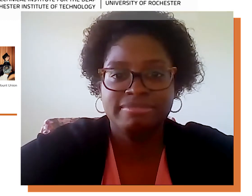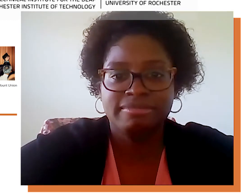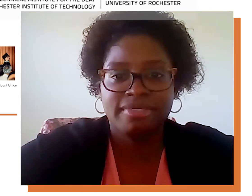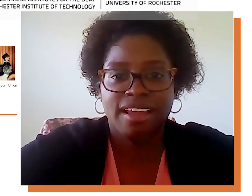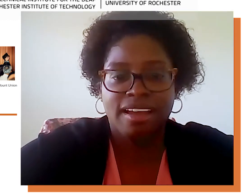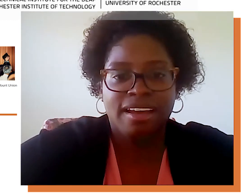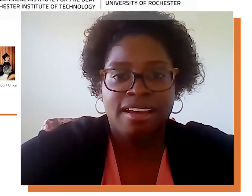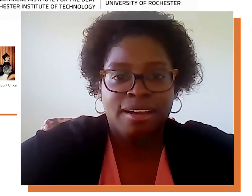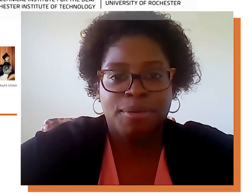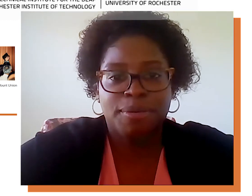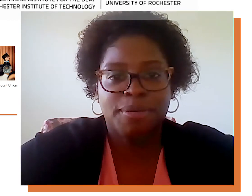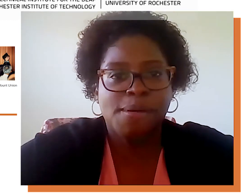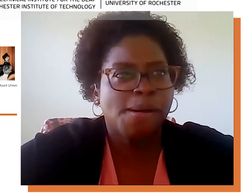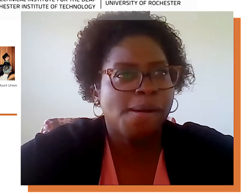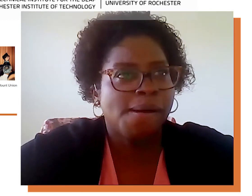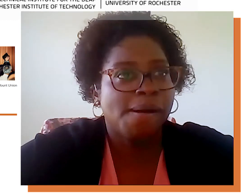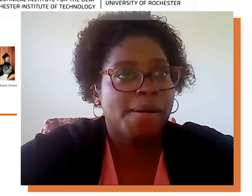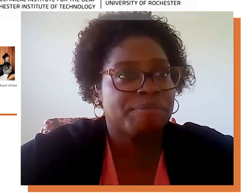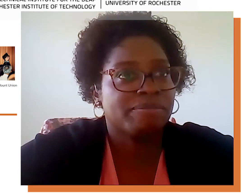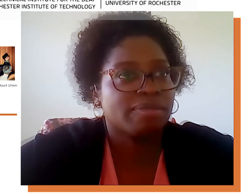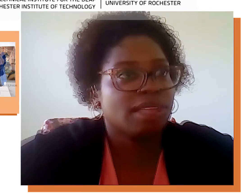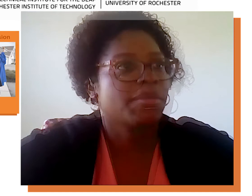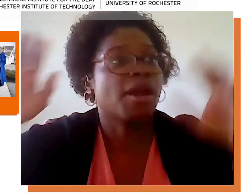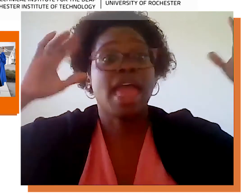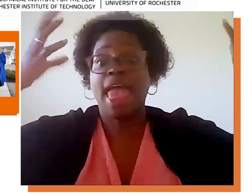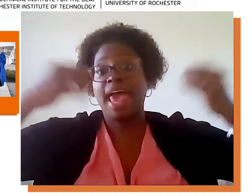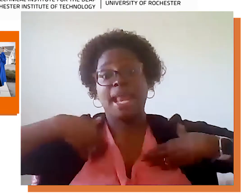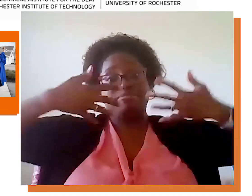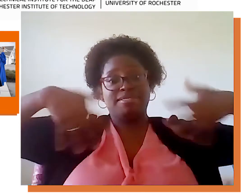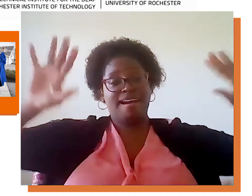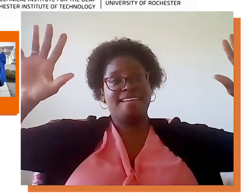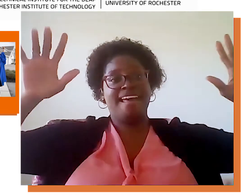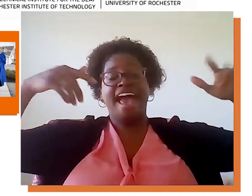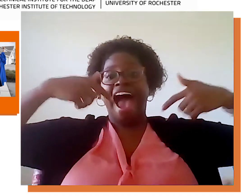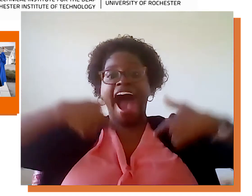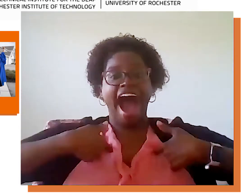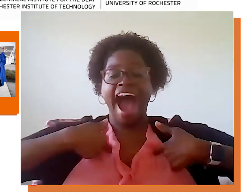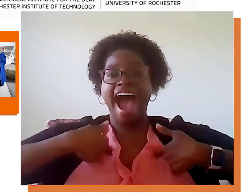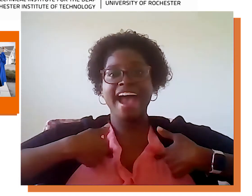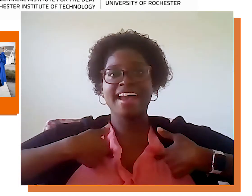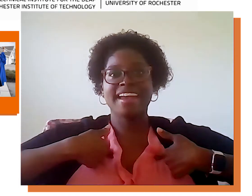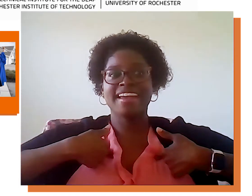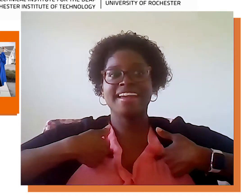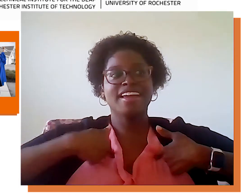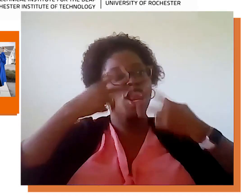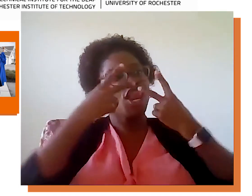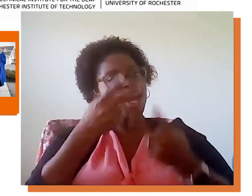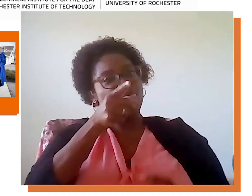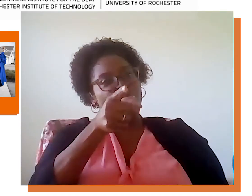is that I love her more than I can even express. And I'm done. I'm done.